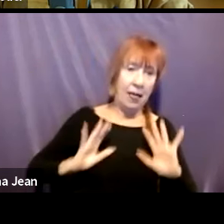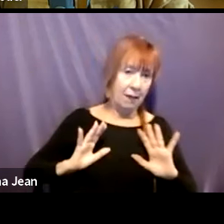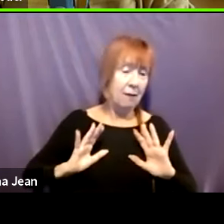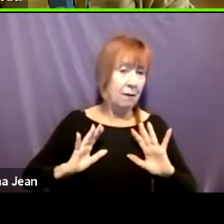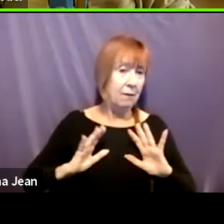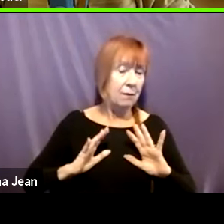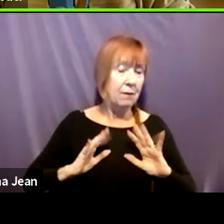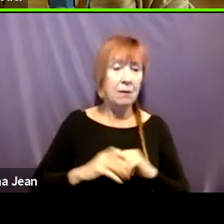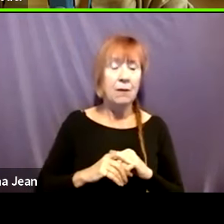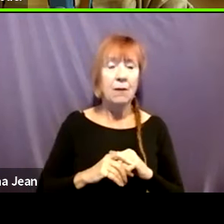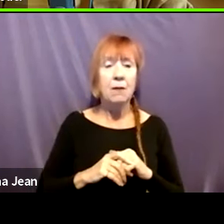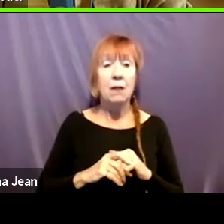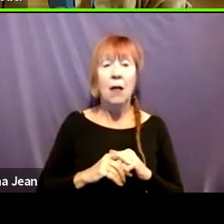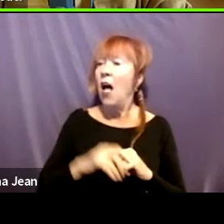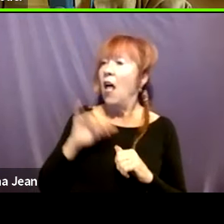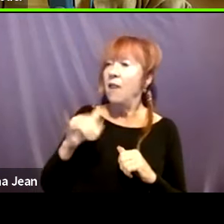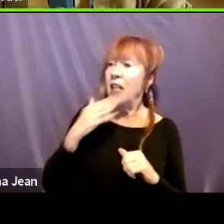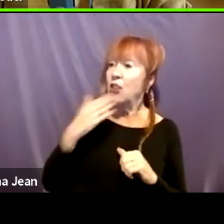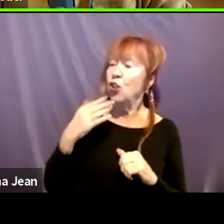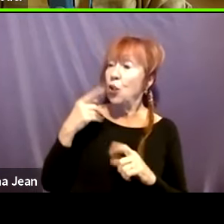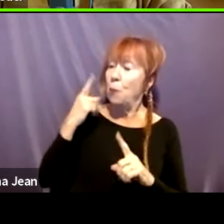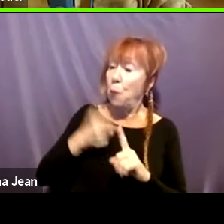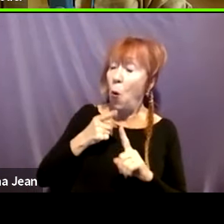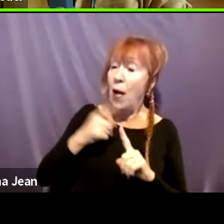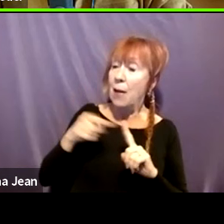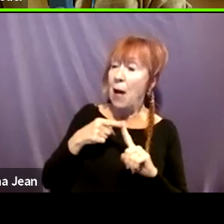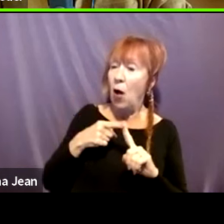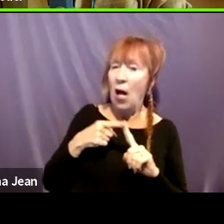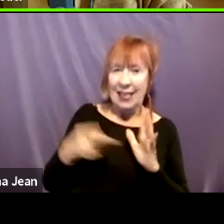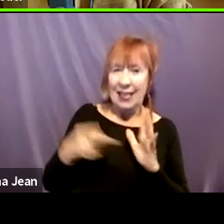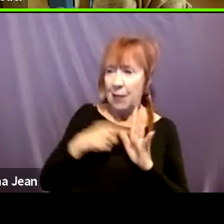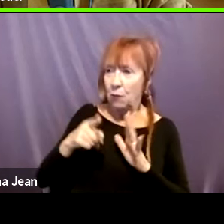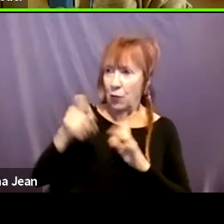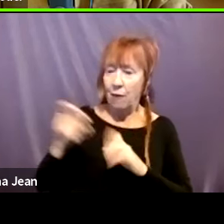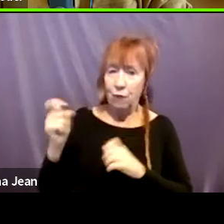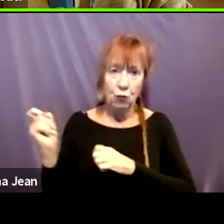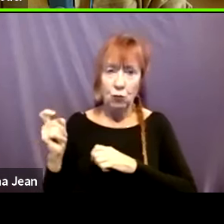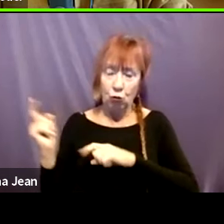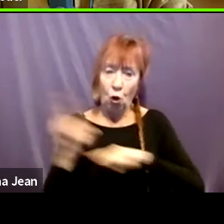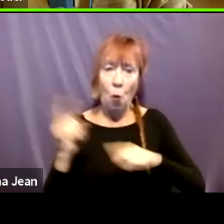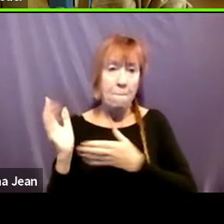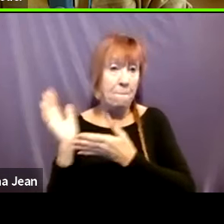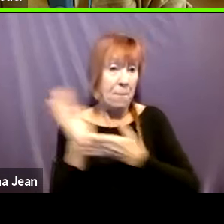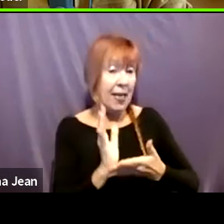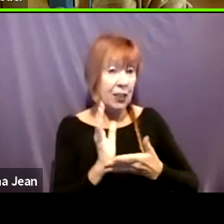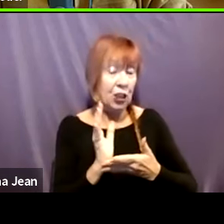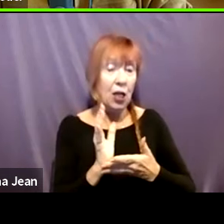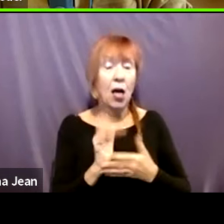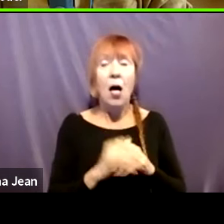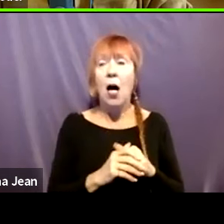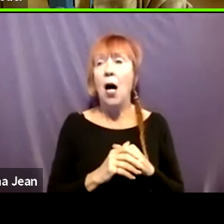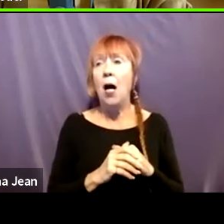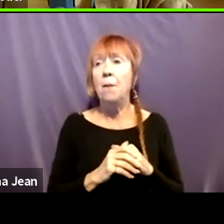You brought up a good point that, I mean, often, when you guys gotta go out and pitch stuff, there's gonna be a big difference whether you're